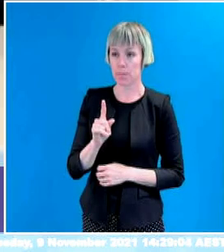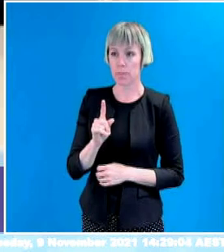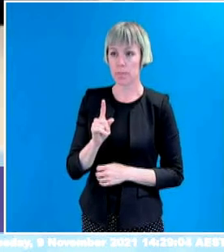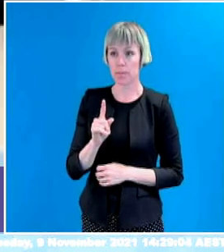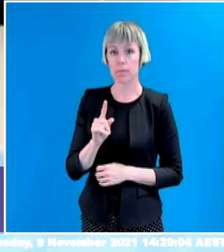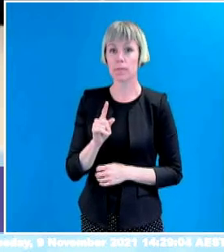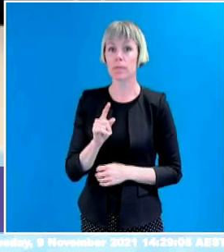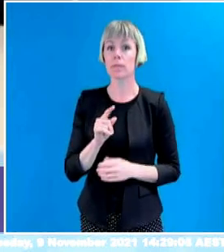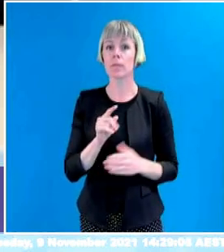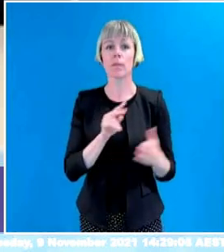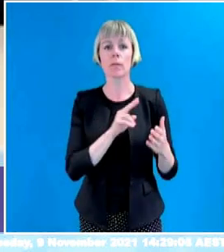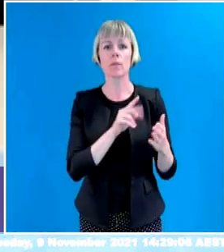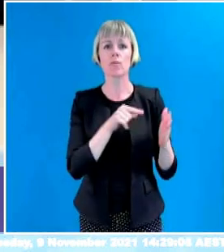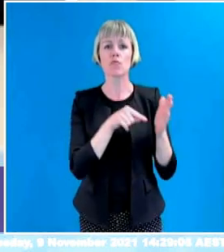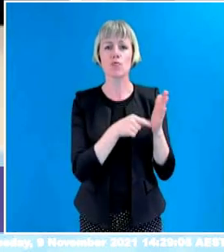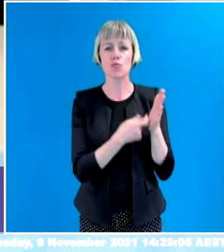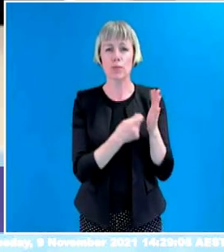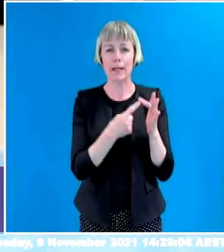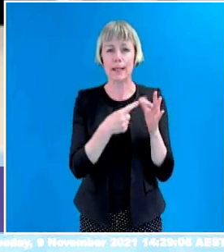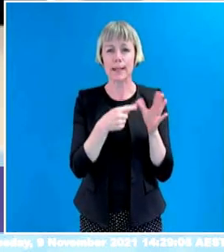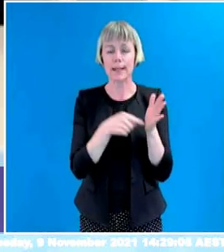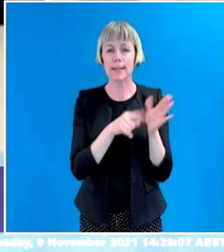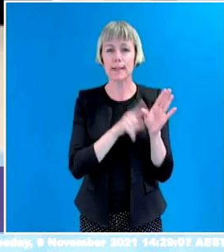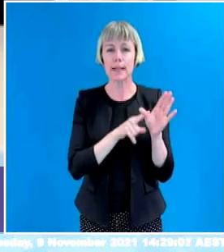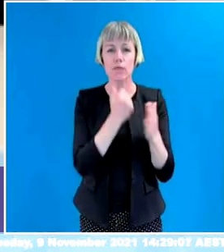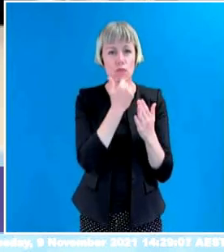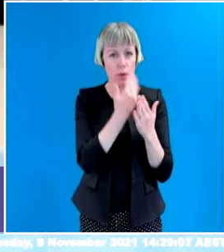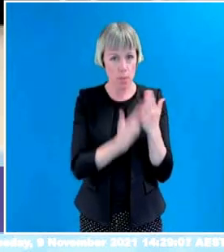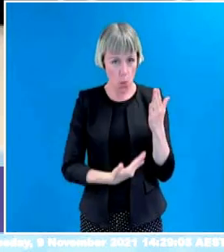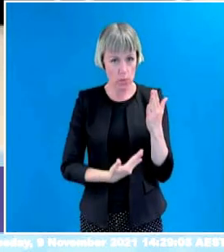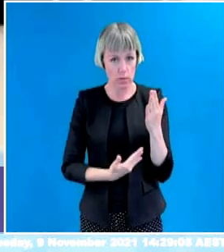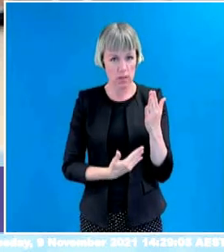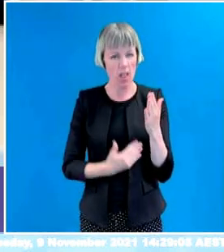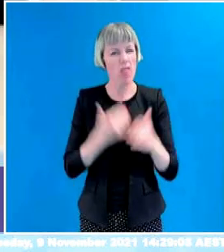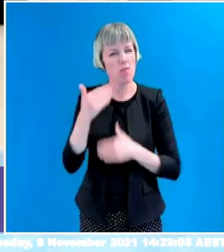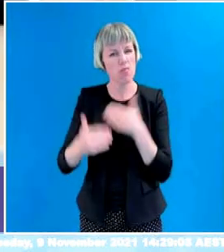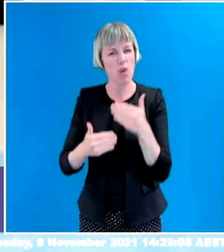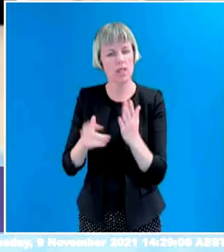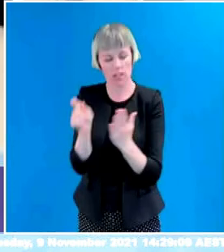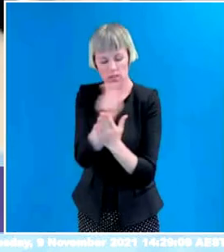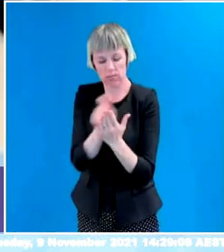reporting process for --- and this applies to all our international